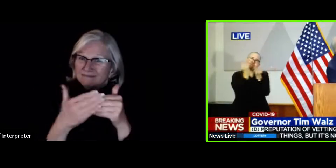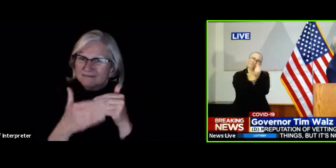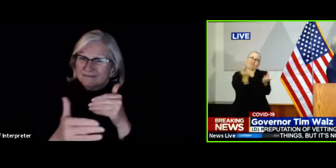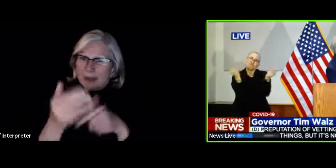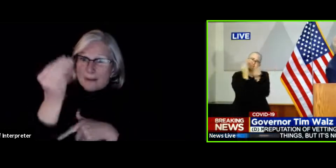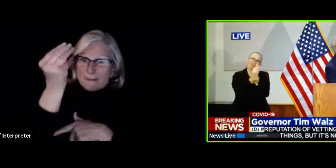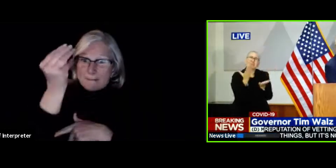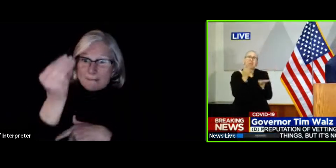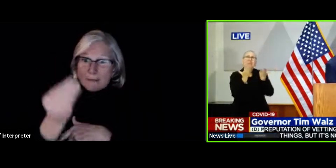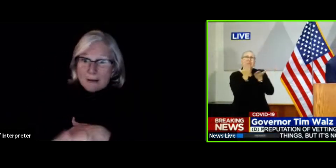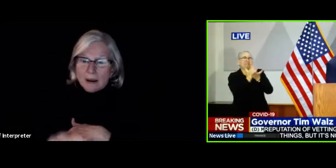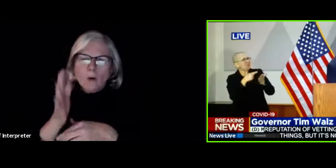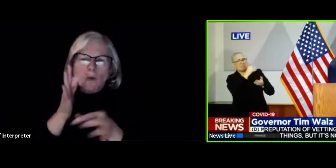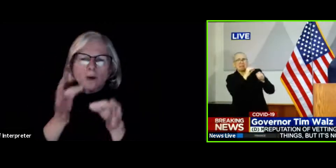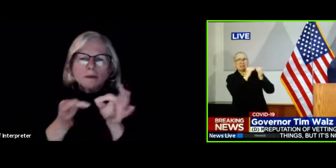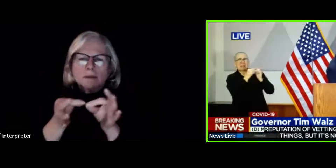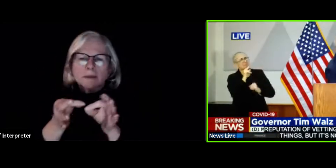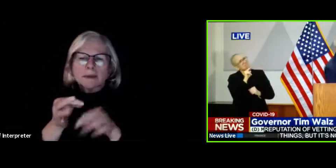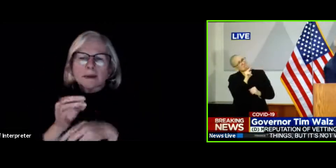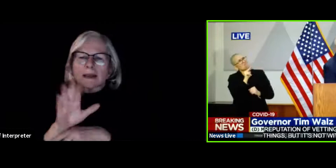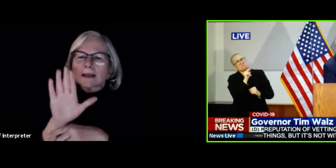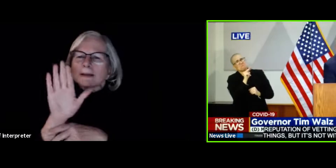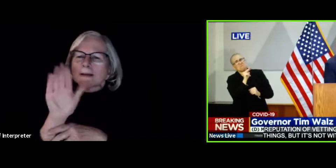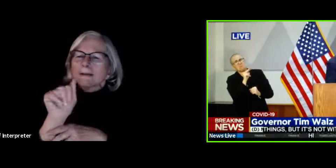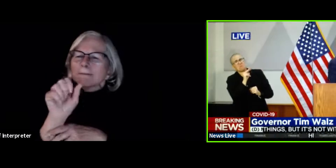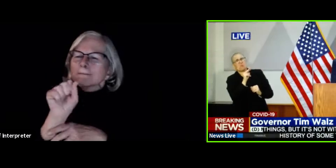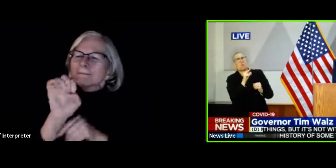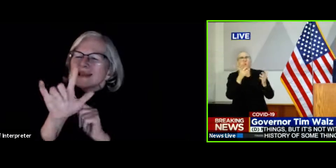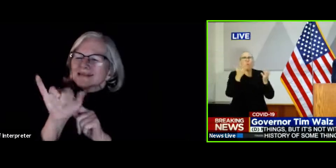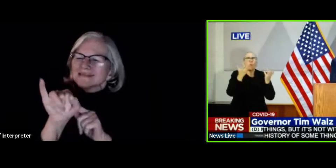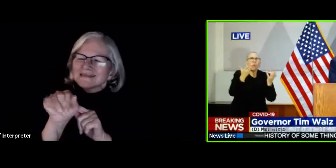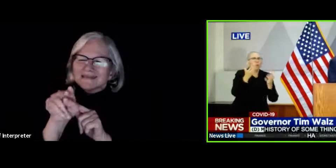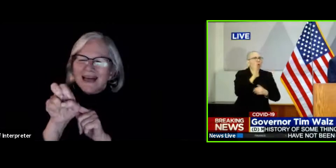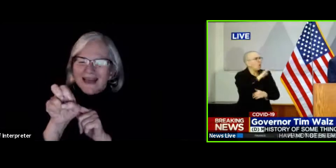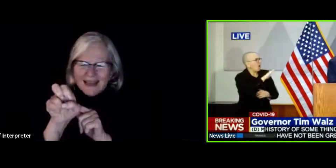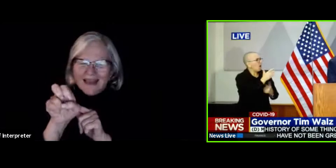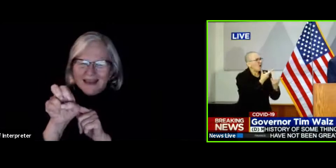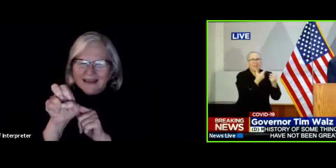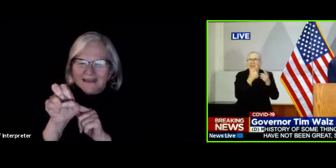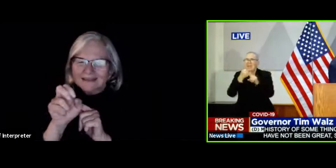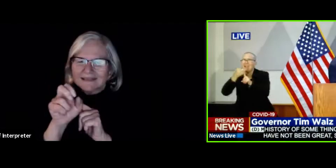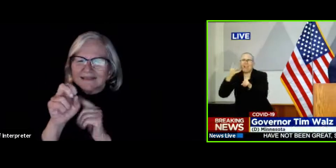OKAY, LOOKING AT THIS DATA, WHAT DID YOU DO ABOUT IT AND THE QUESTION WOULD BE, AS THE QUESTION WE SHOULD BE ANSWERING